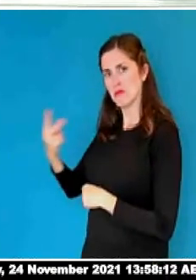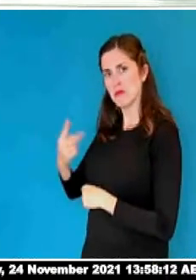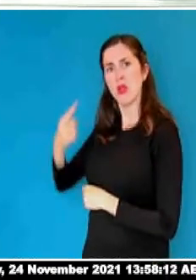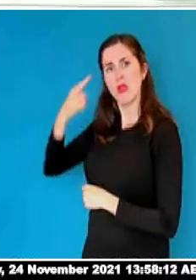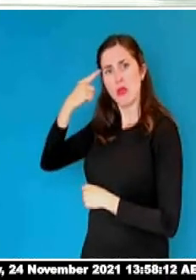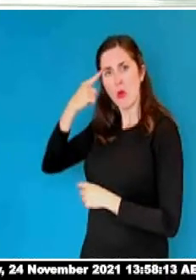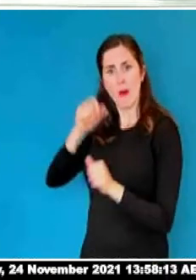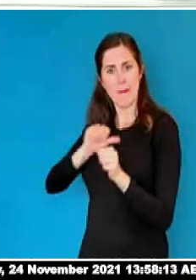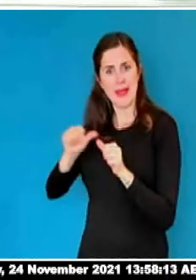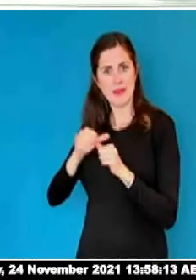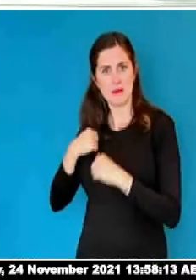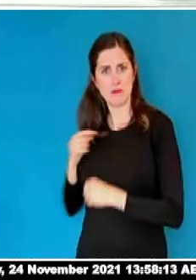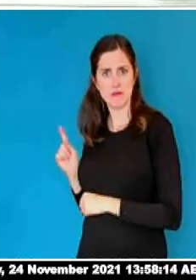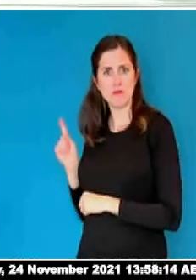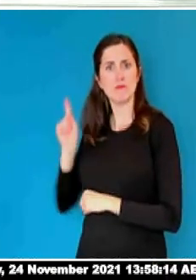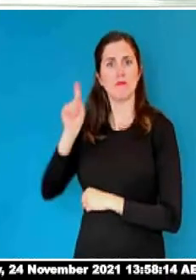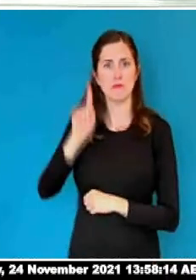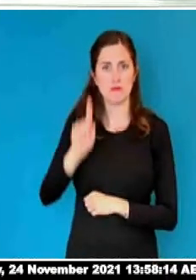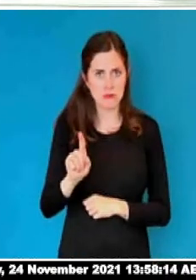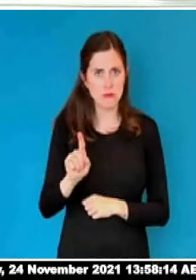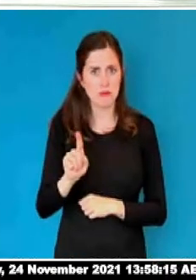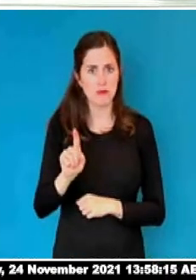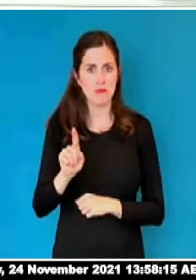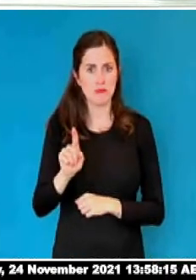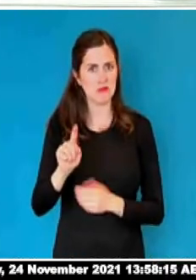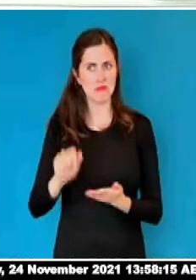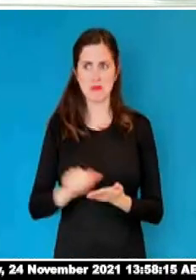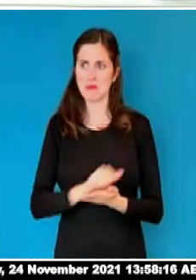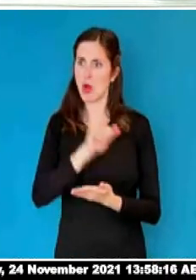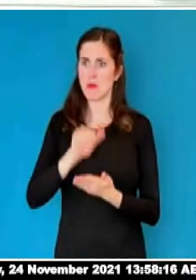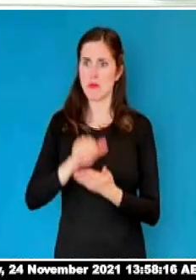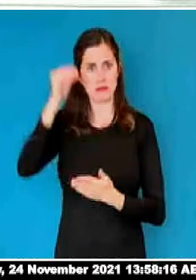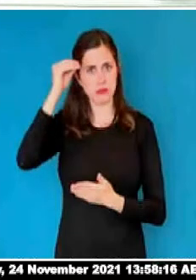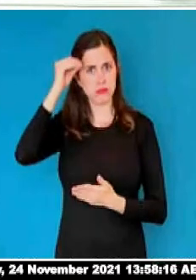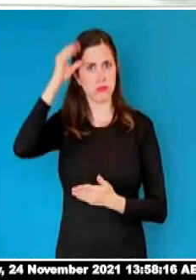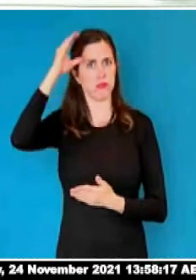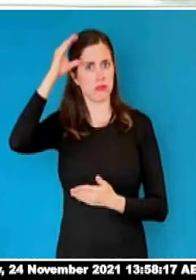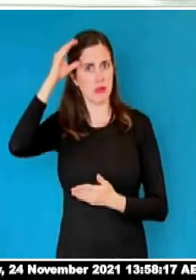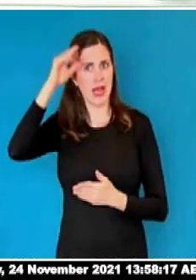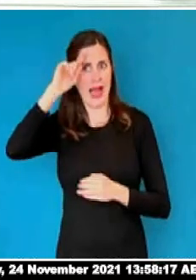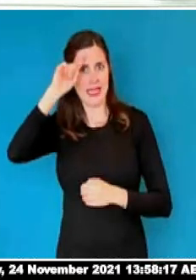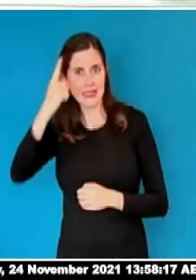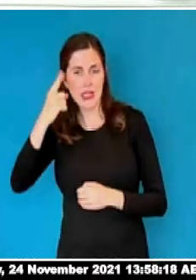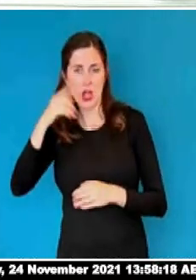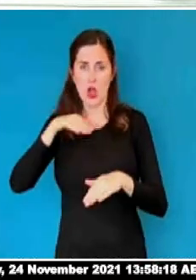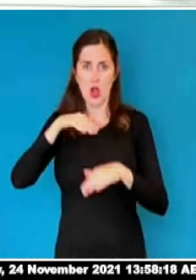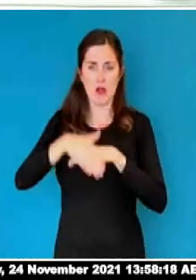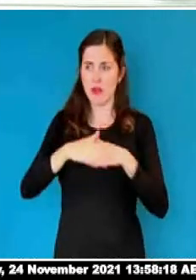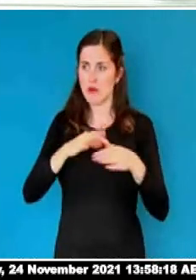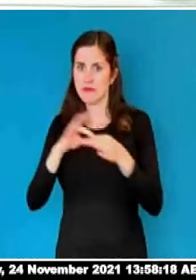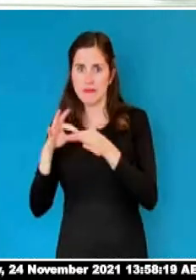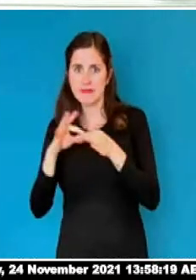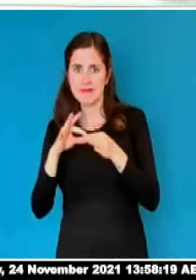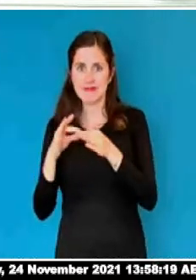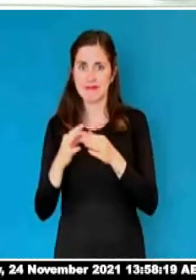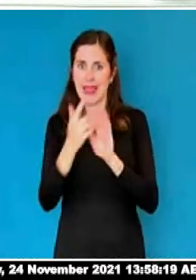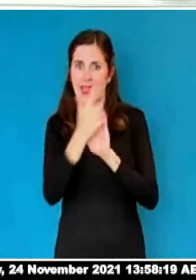that we had appropriate knowledge and understanding of the relevantÂ the